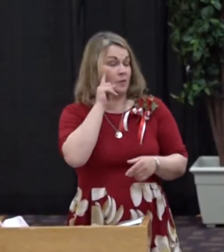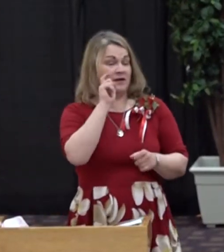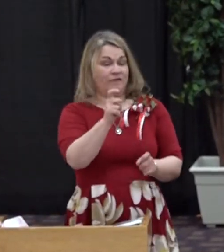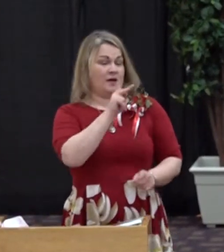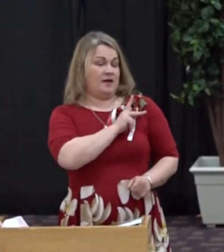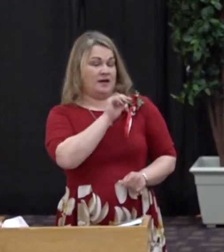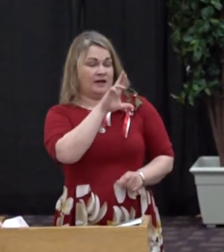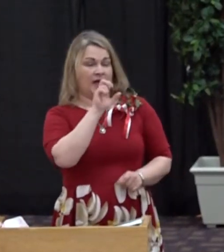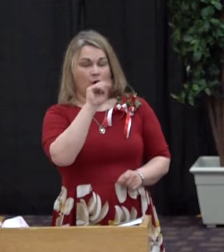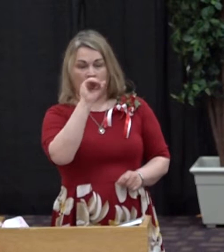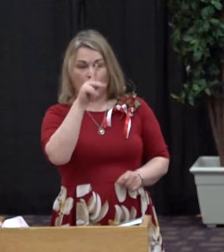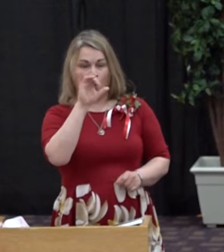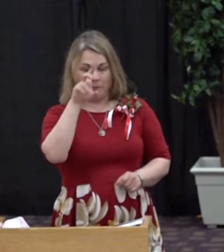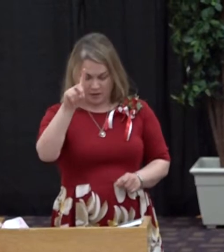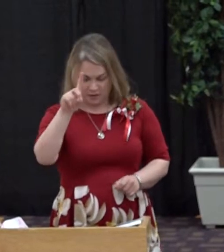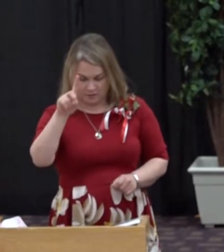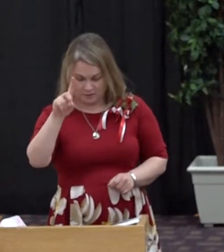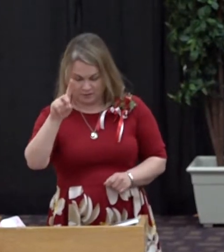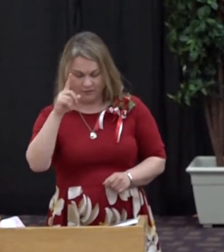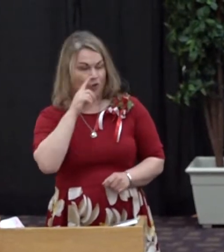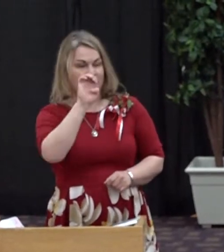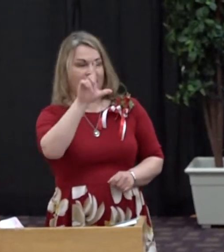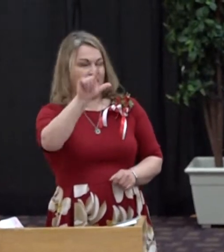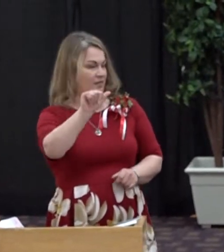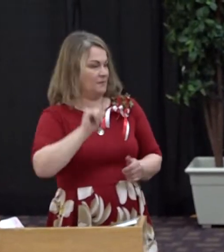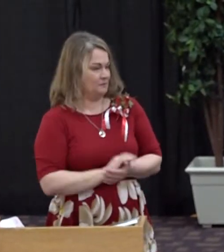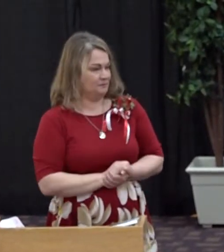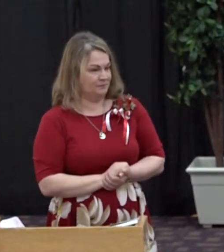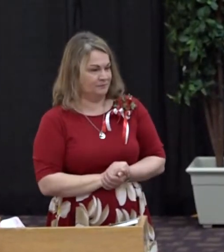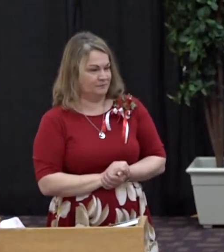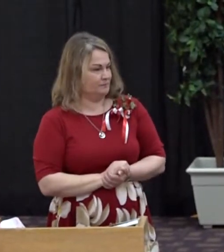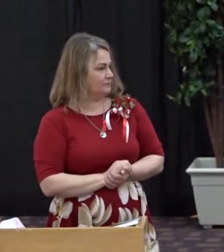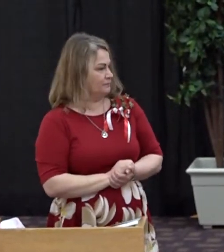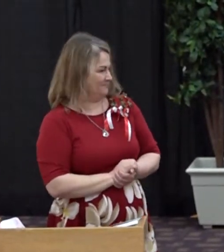The next award will be given by Karen Copeland for ELA.